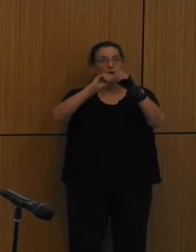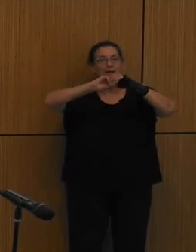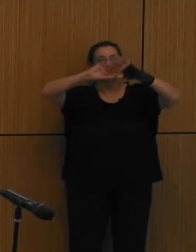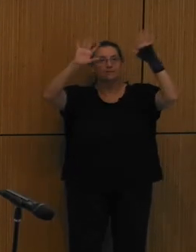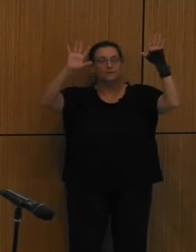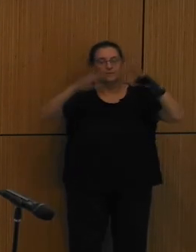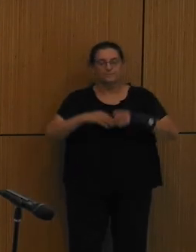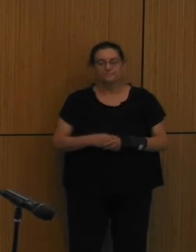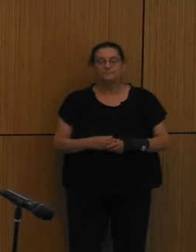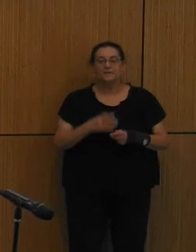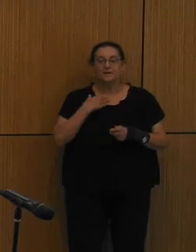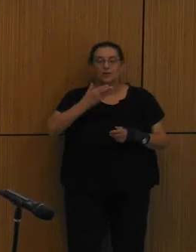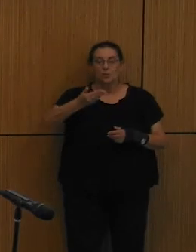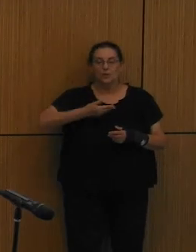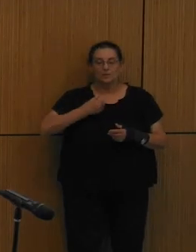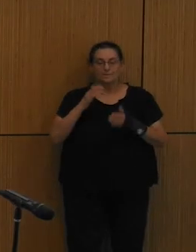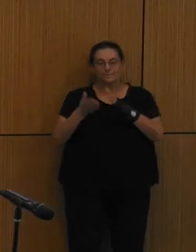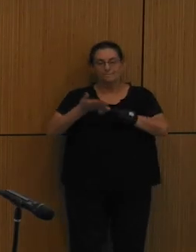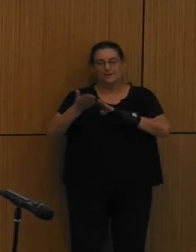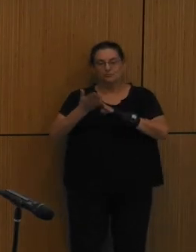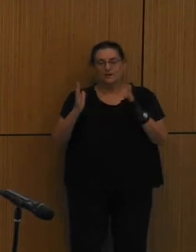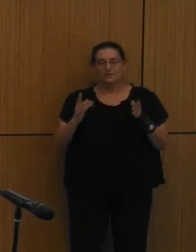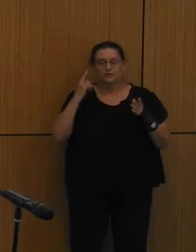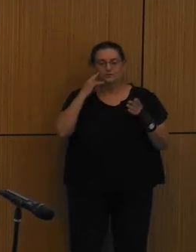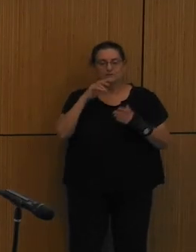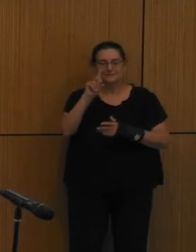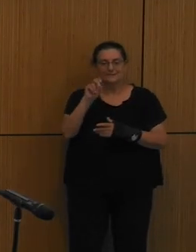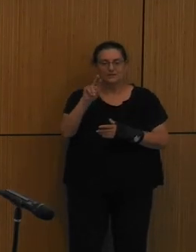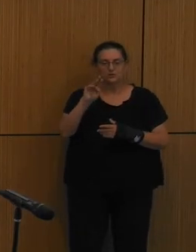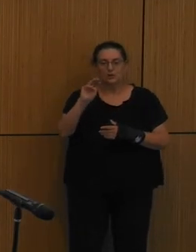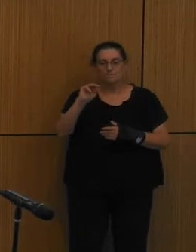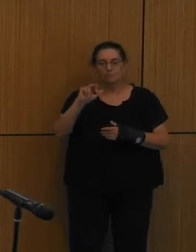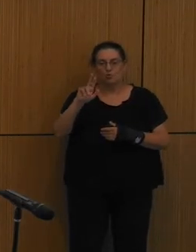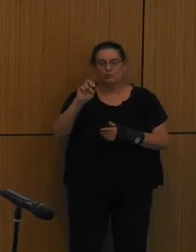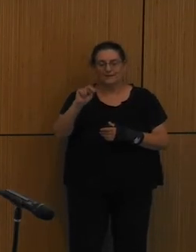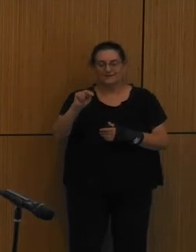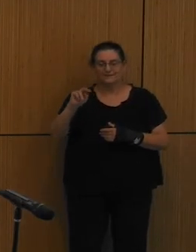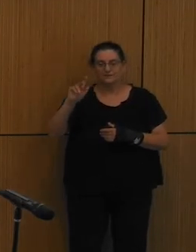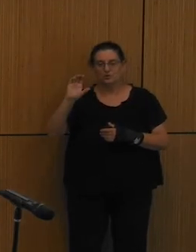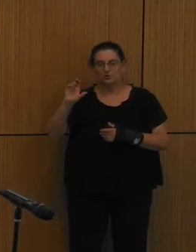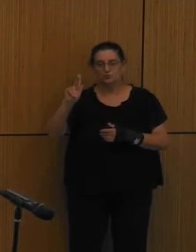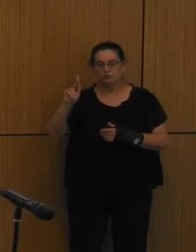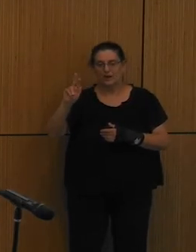Please welcome our moderator for today's panel, Doctor Maureen Crouse, professor and chair, Department of Biology.